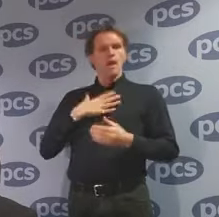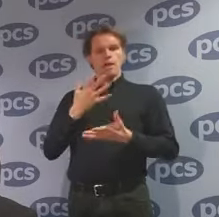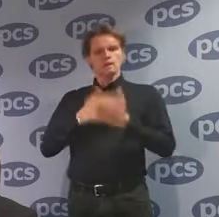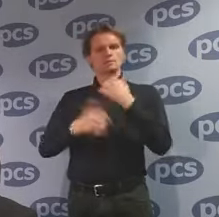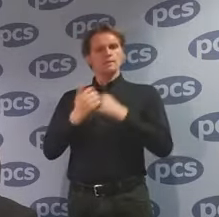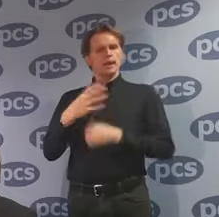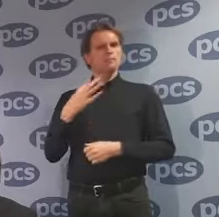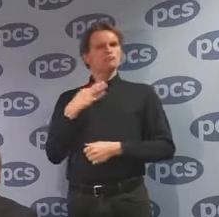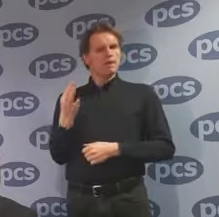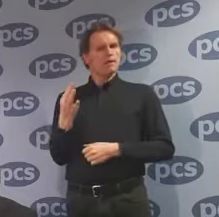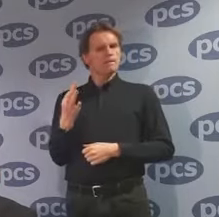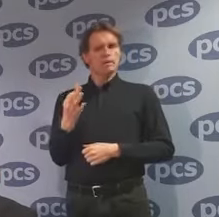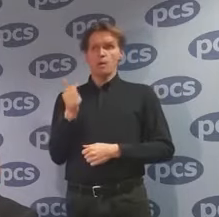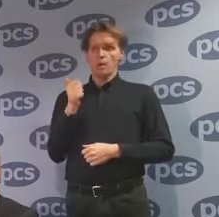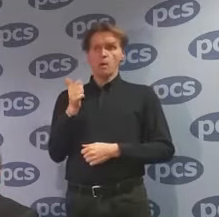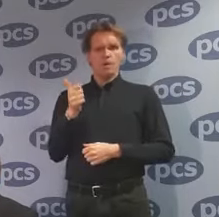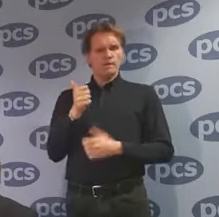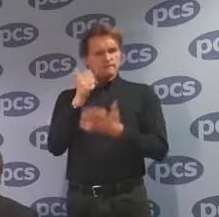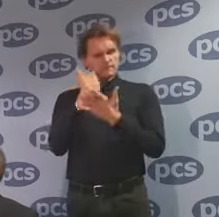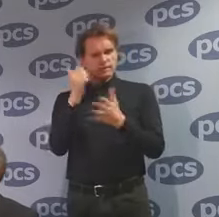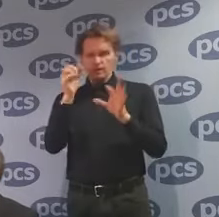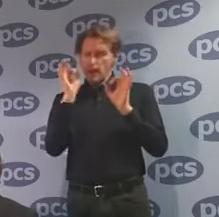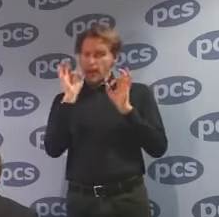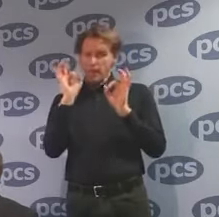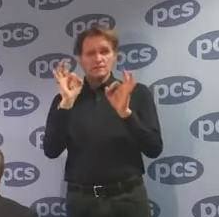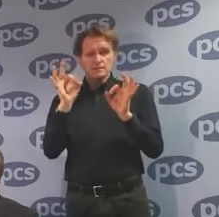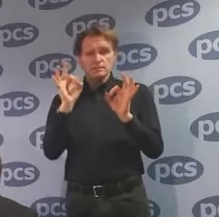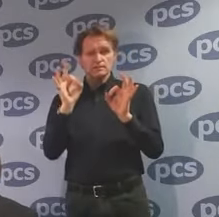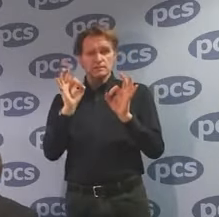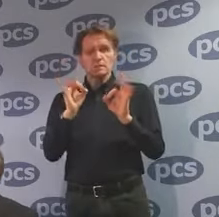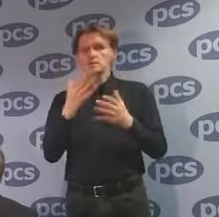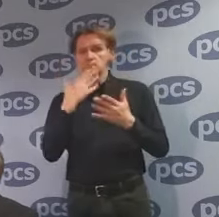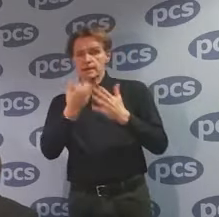that's really excellent so continue to send your comments in we've